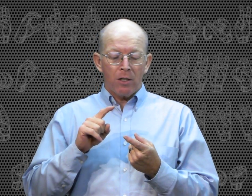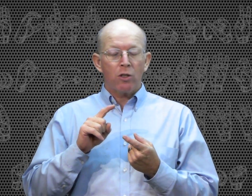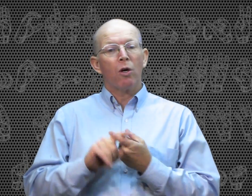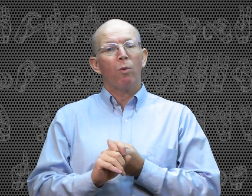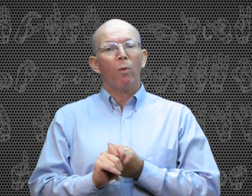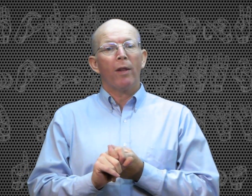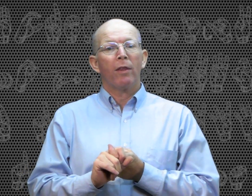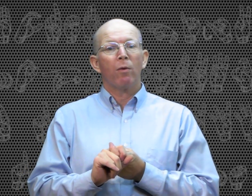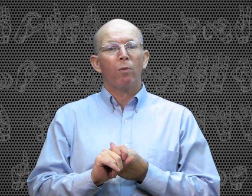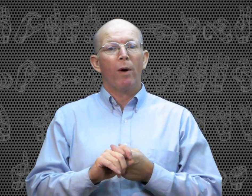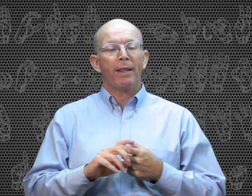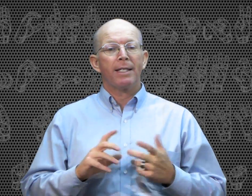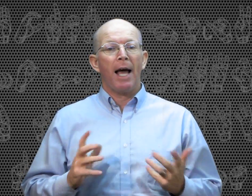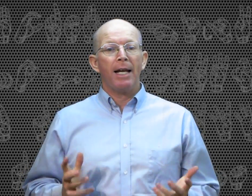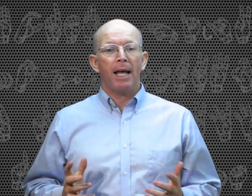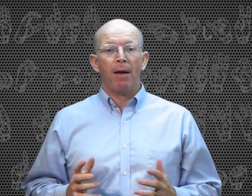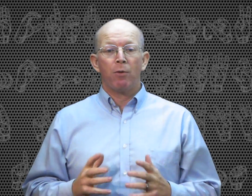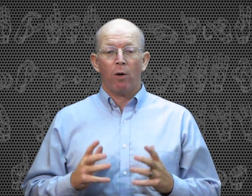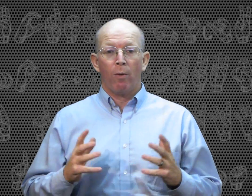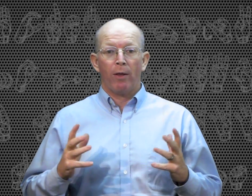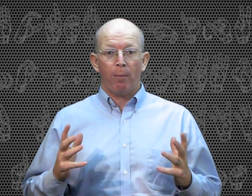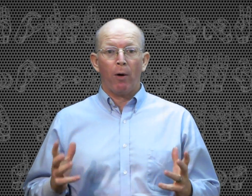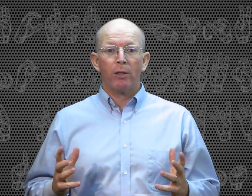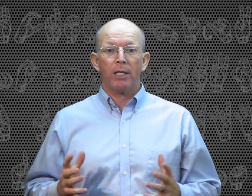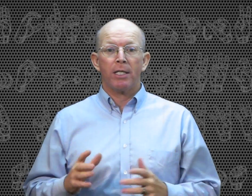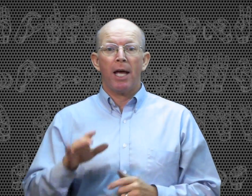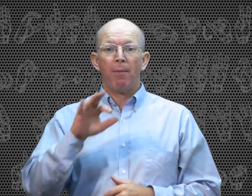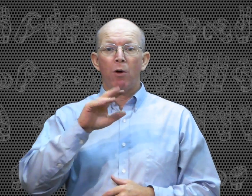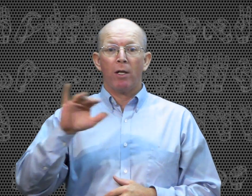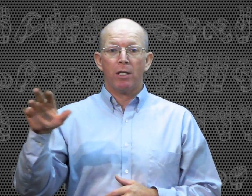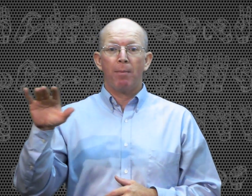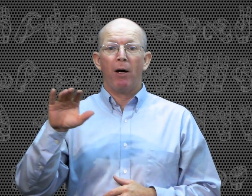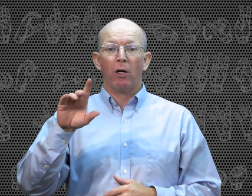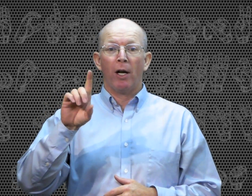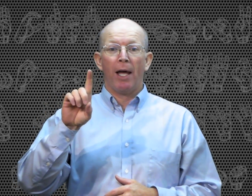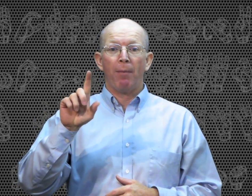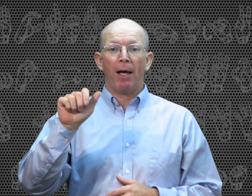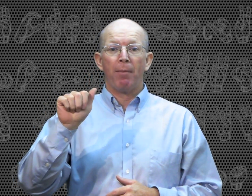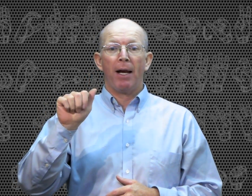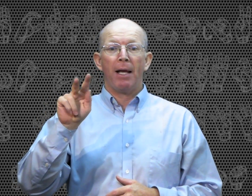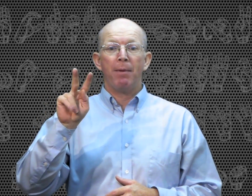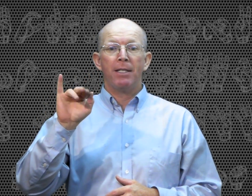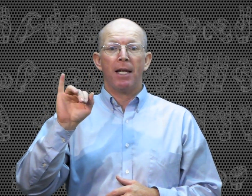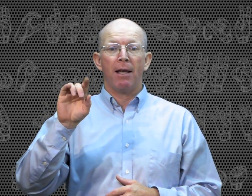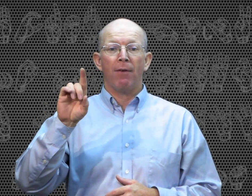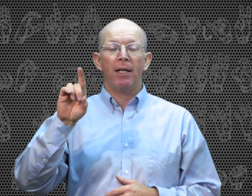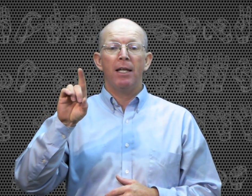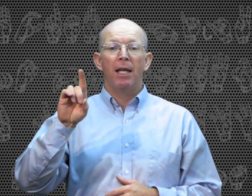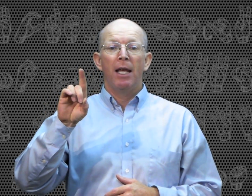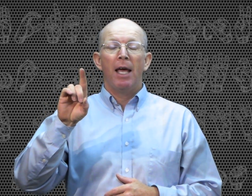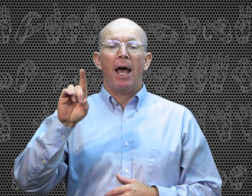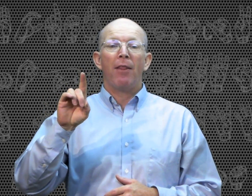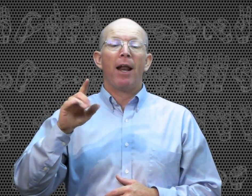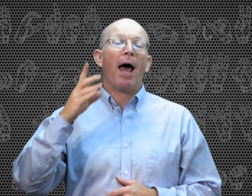So, with sign names, or with a person’s name, you can spell your name. Like my name is DAVID.